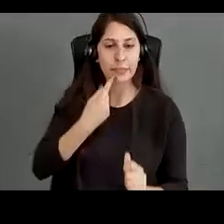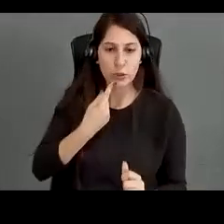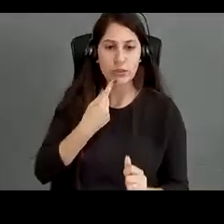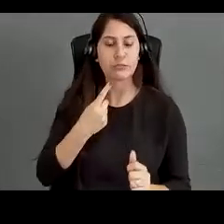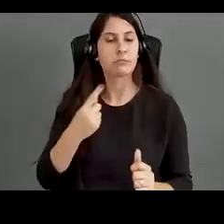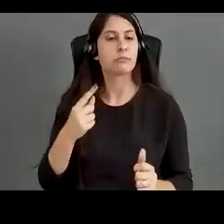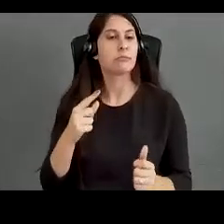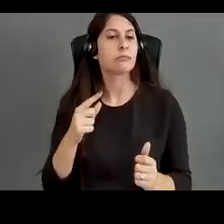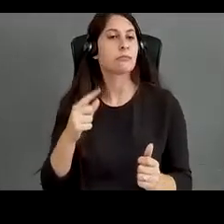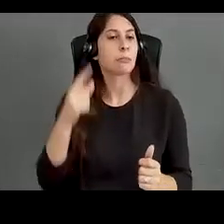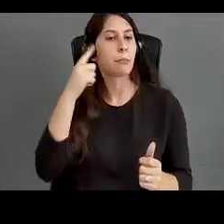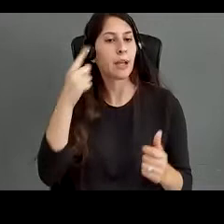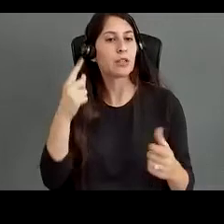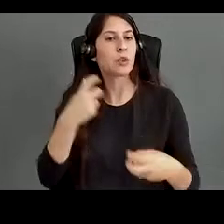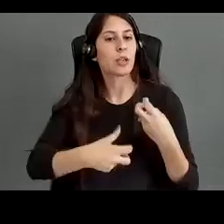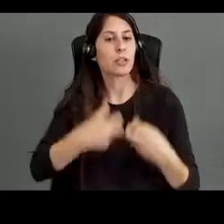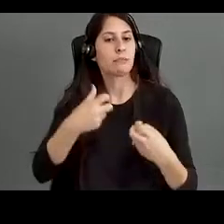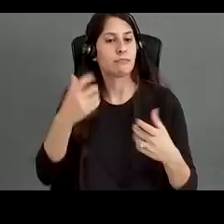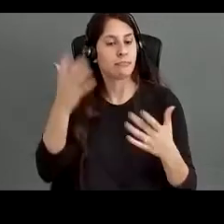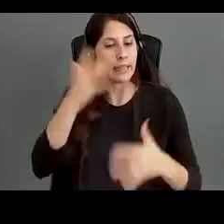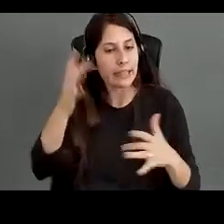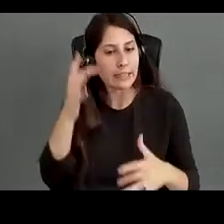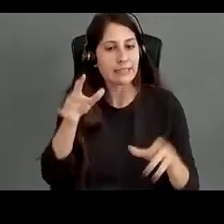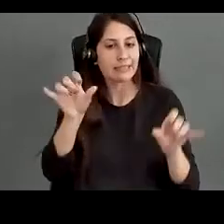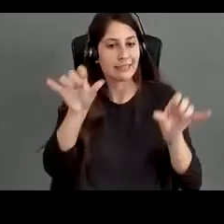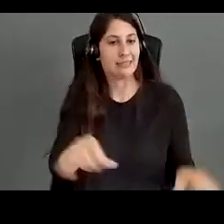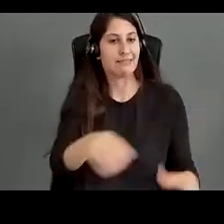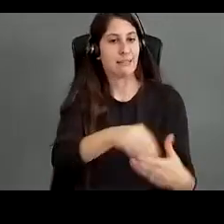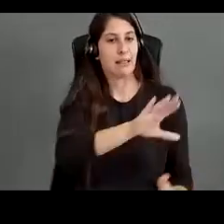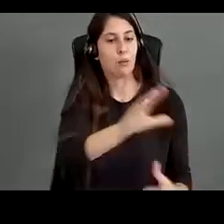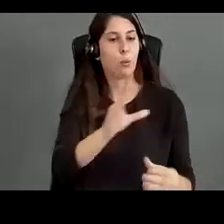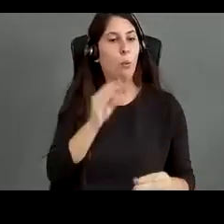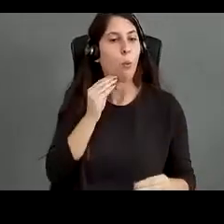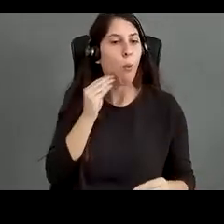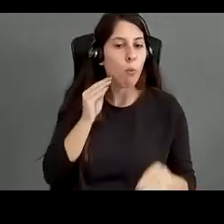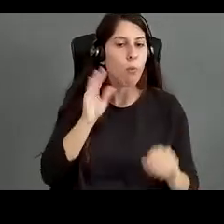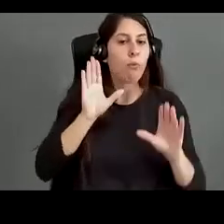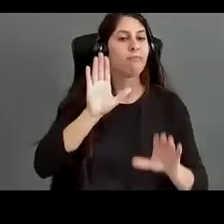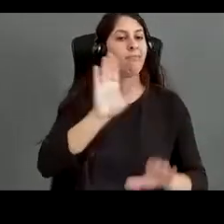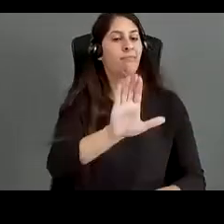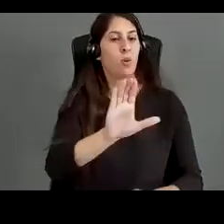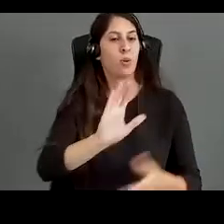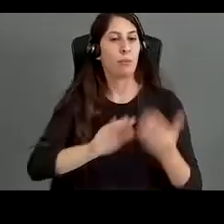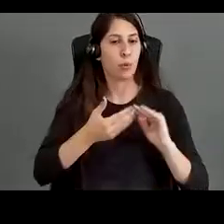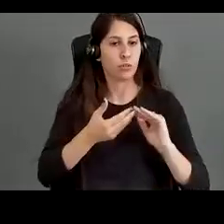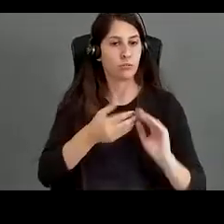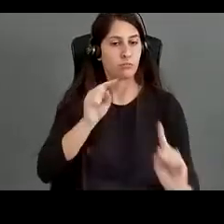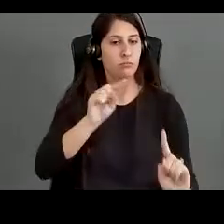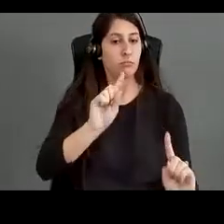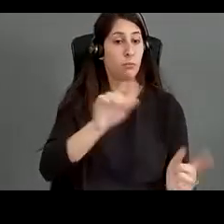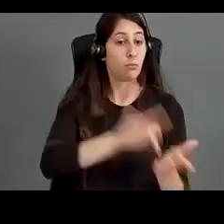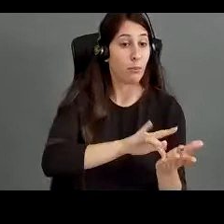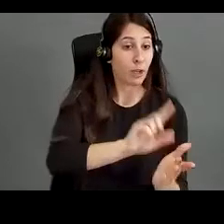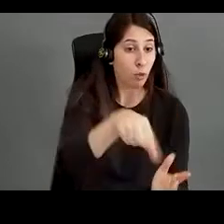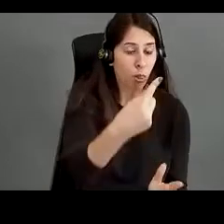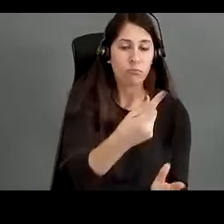to be able to stay in their own home, in their own community. It's more than just medication, it's more than just seeing a therapist,